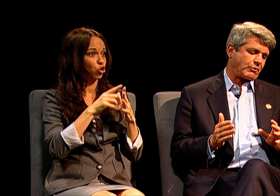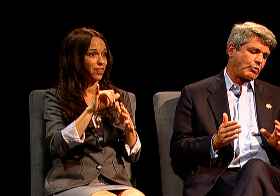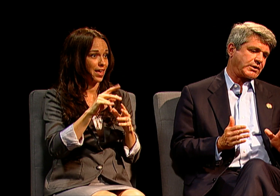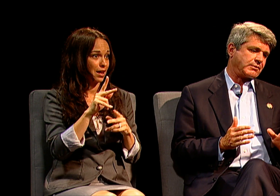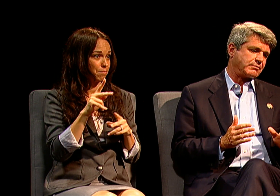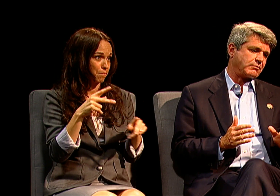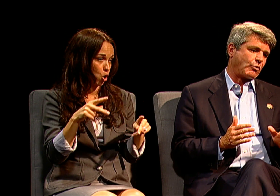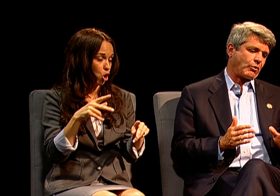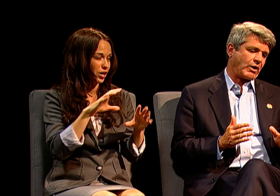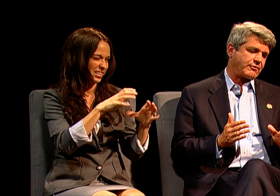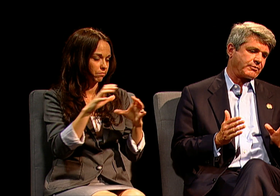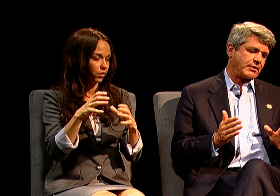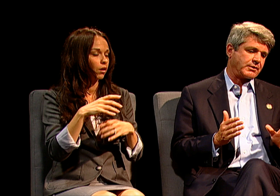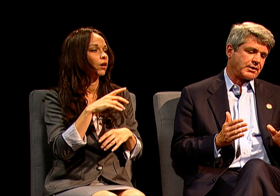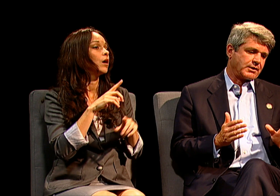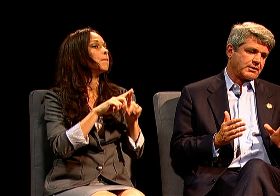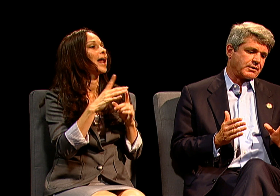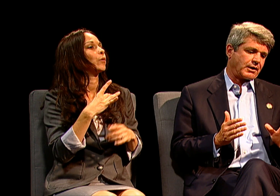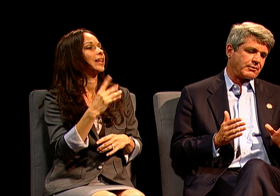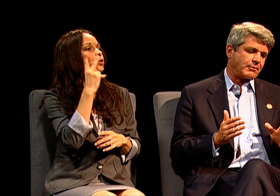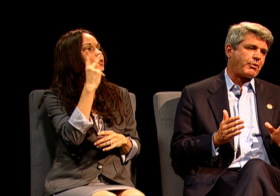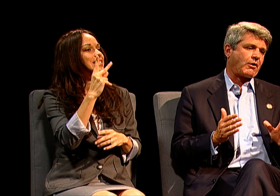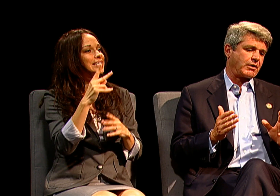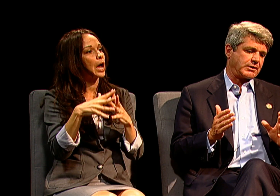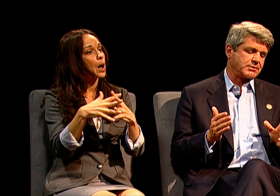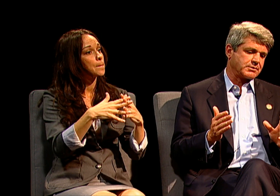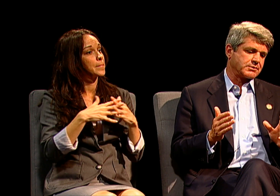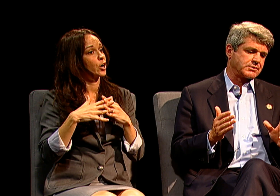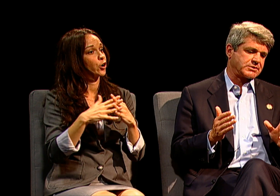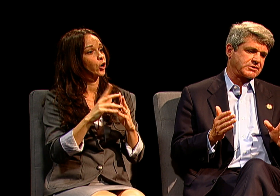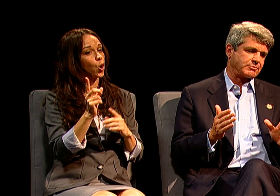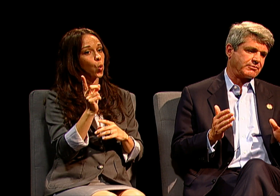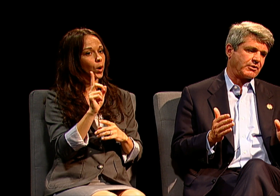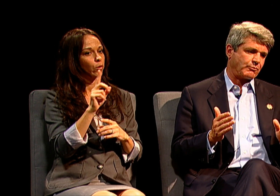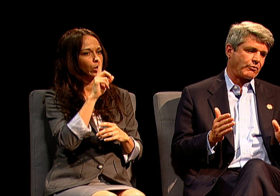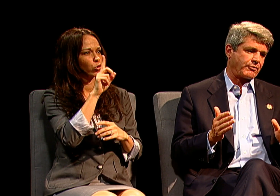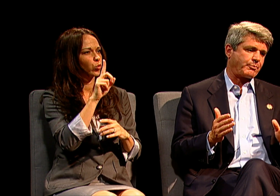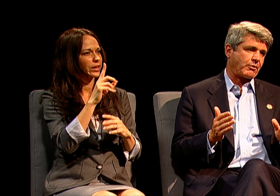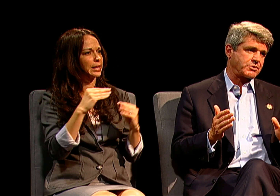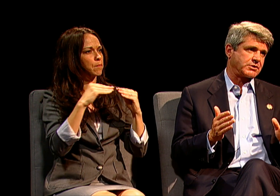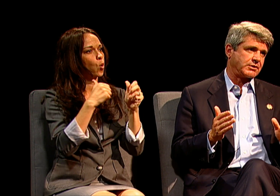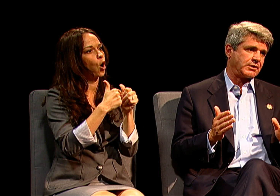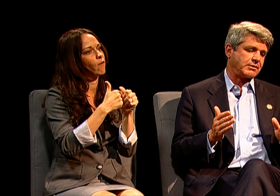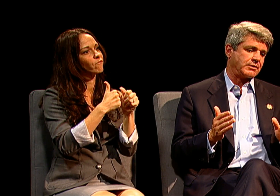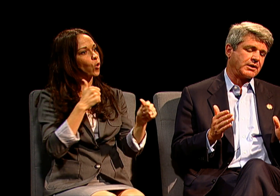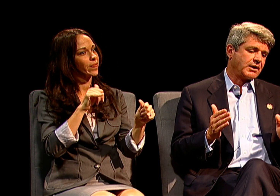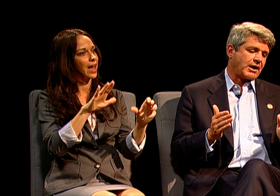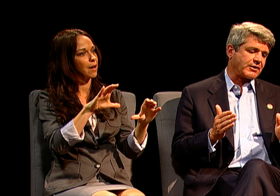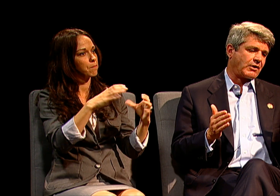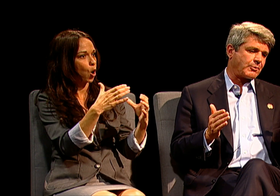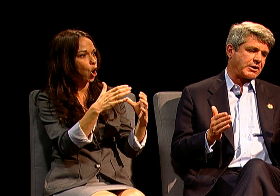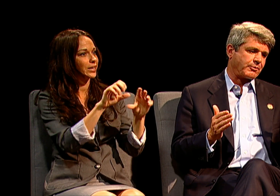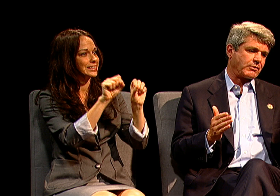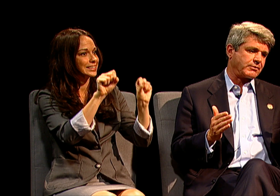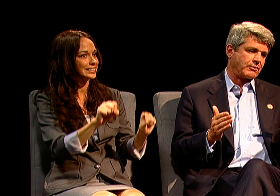WELL, WE GET MORE AWAY FROM THE PARTY SYSTEM AND VOTE MORE FOR THE PERSON. AND I THINK A LOT OF PEOPLE,